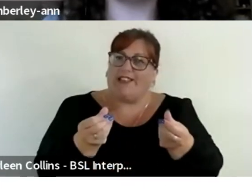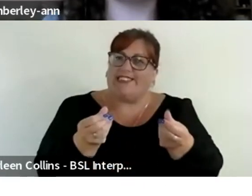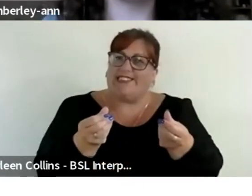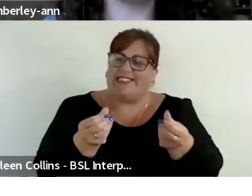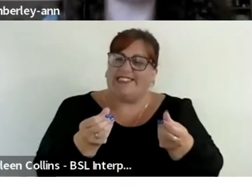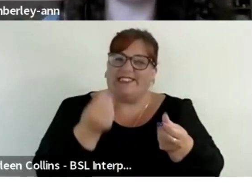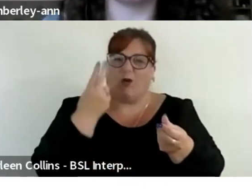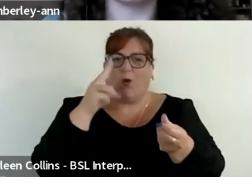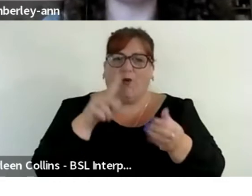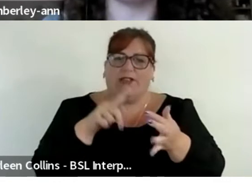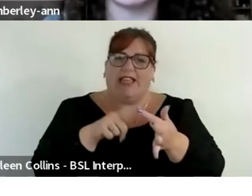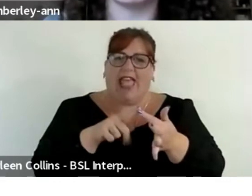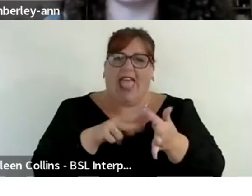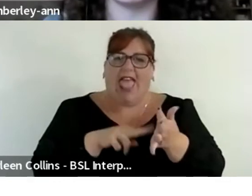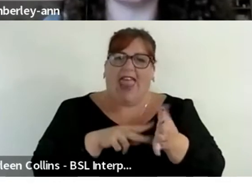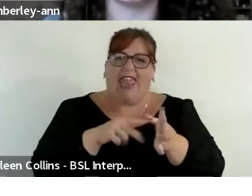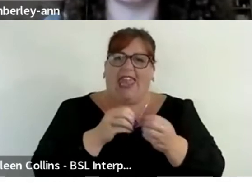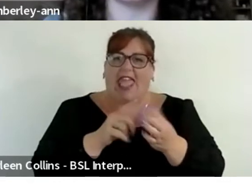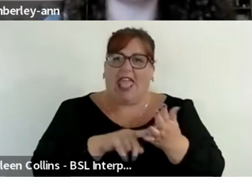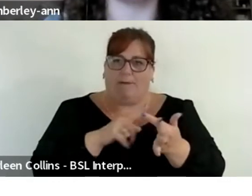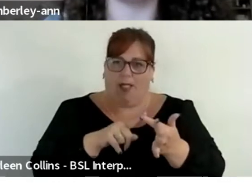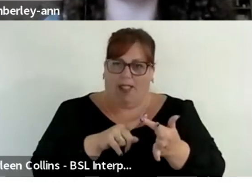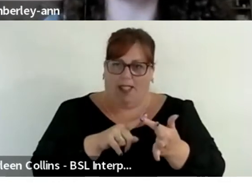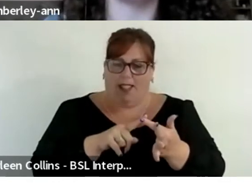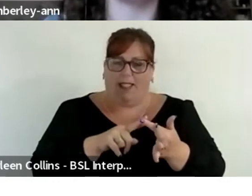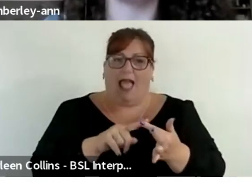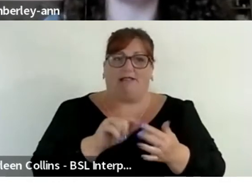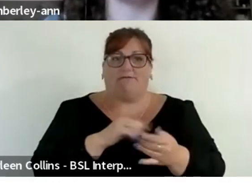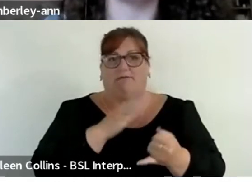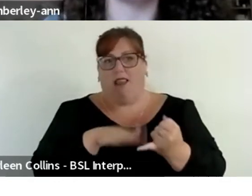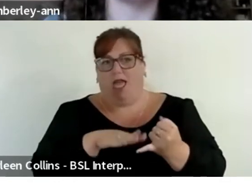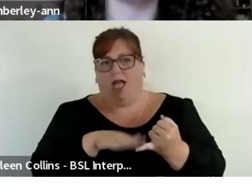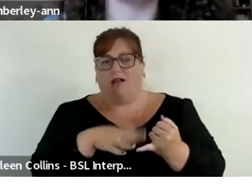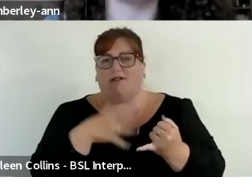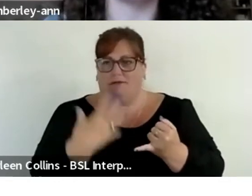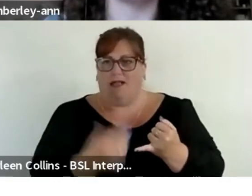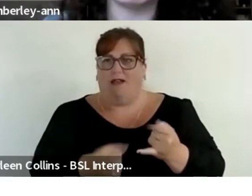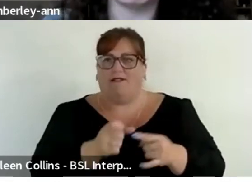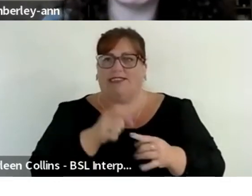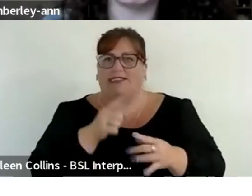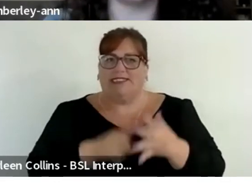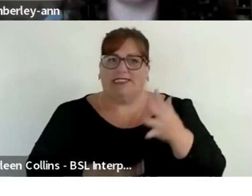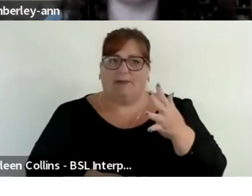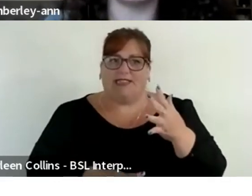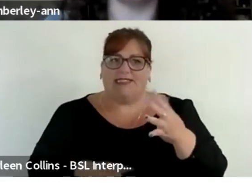We have a disability awareness network. This is one of 14 people networks we have at PwC.